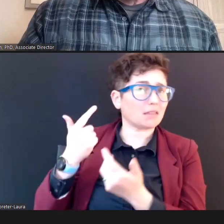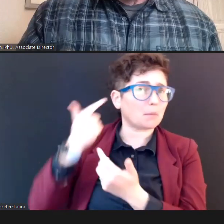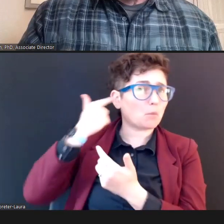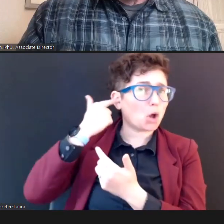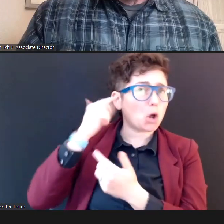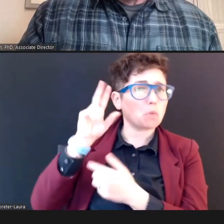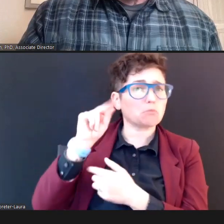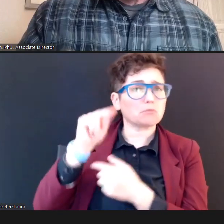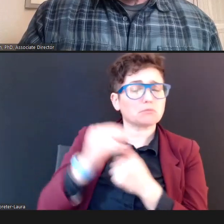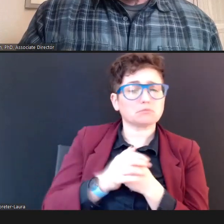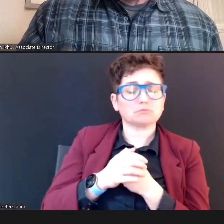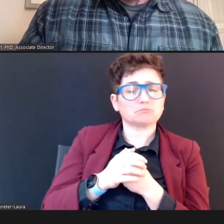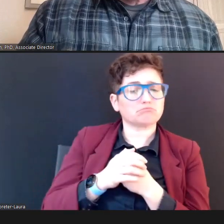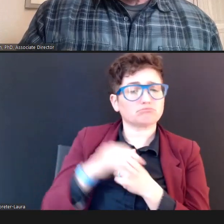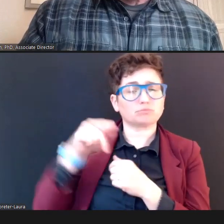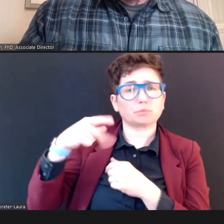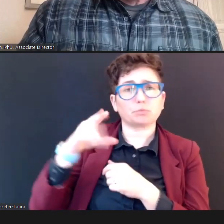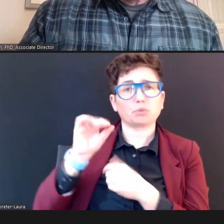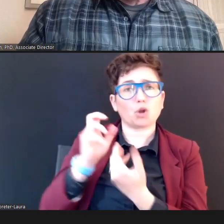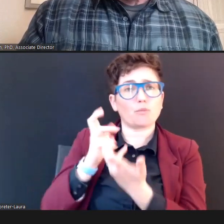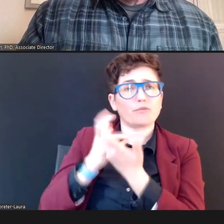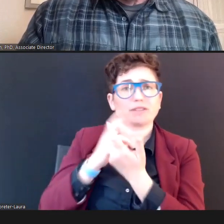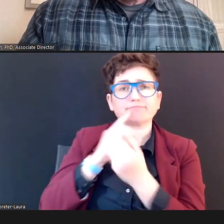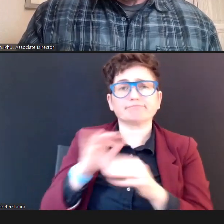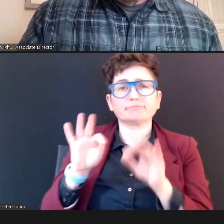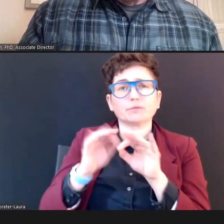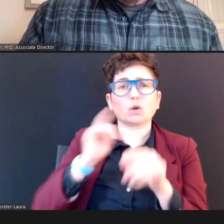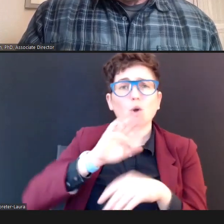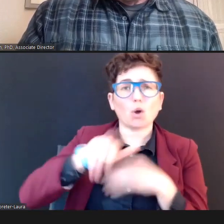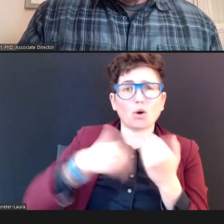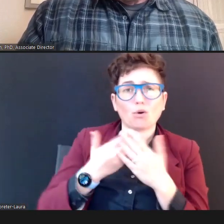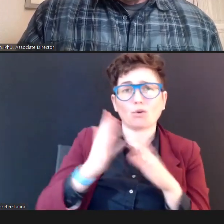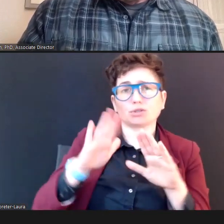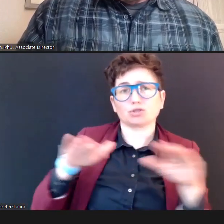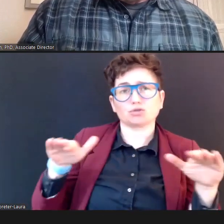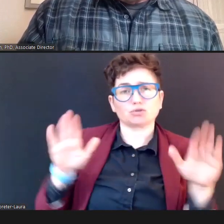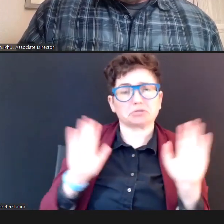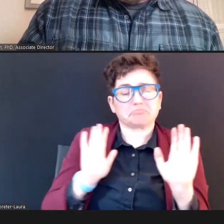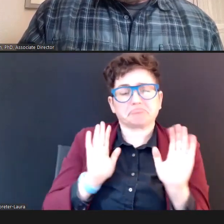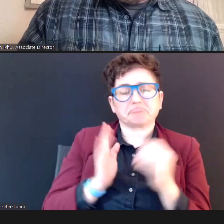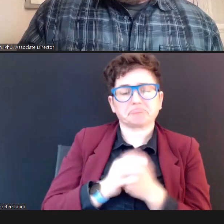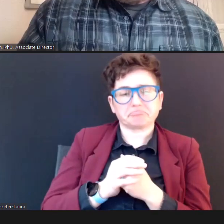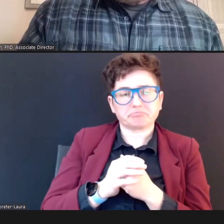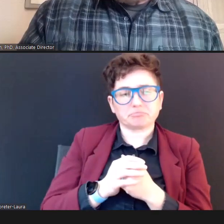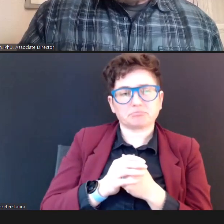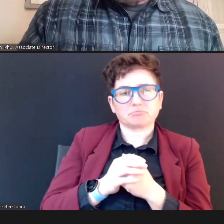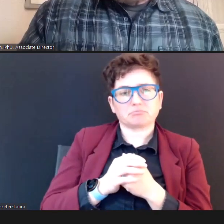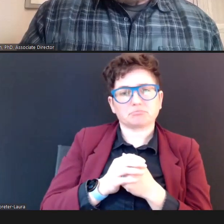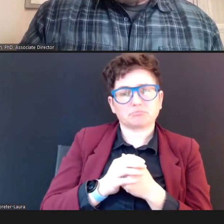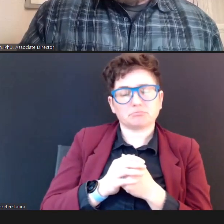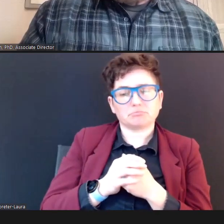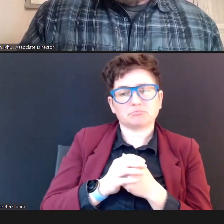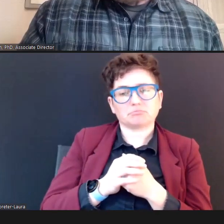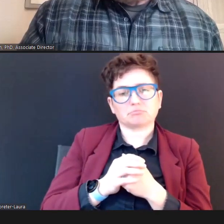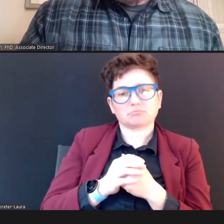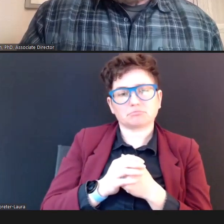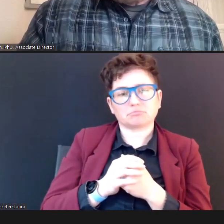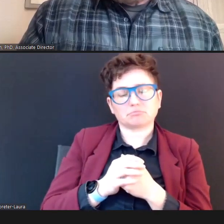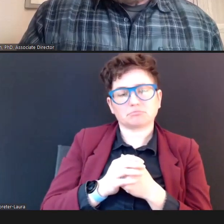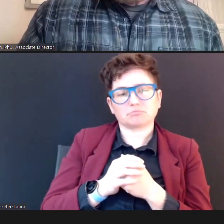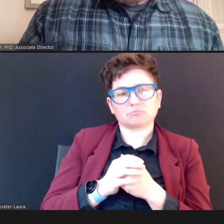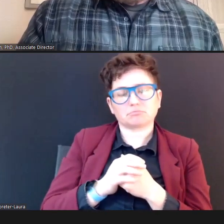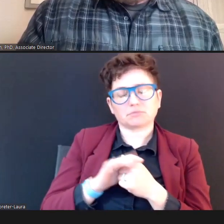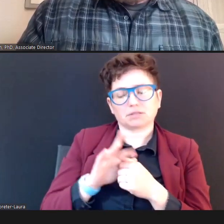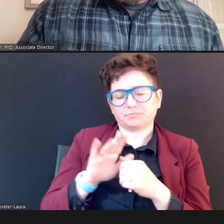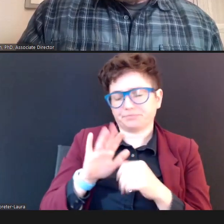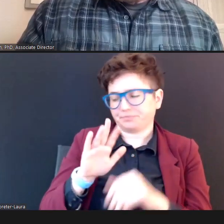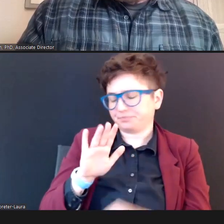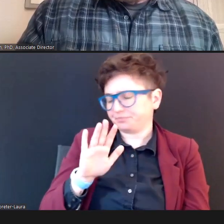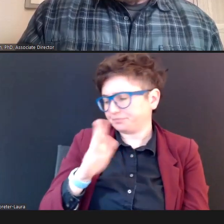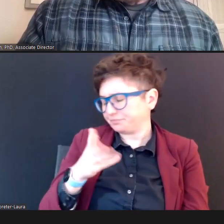just that probe fit is key for all all